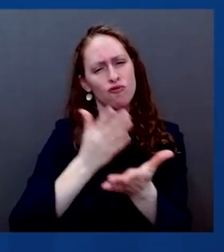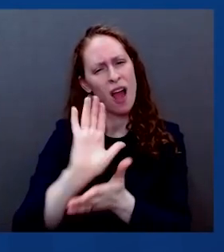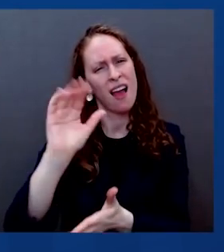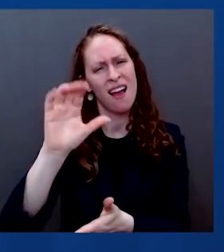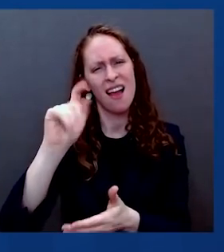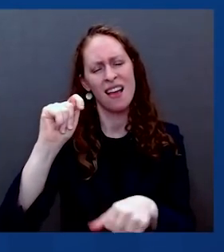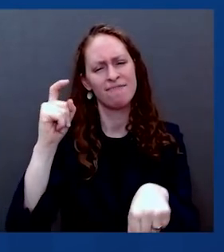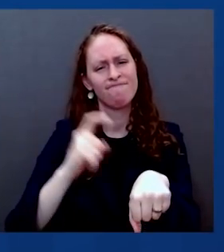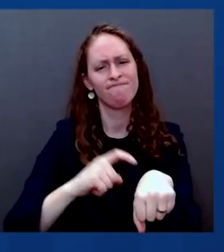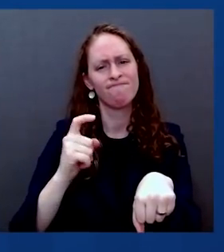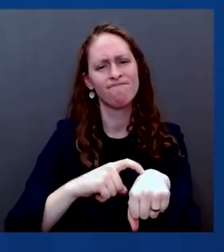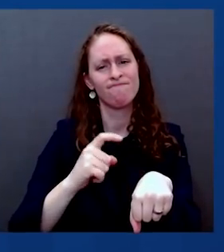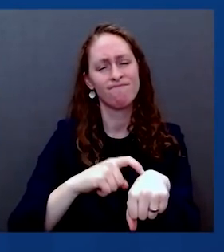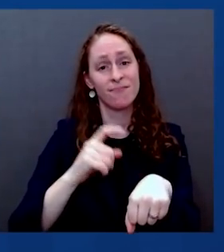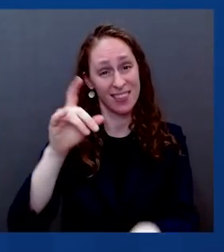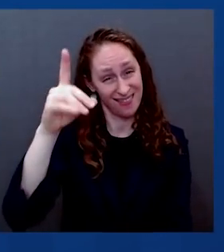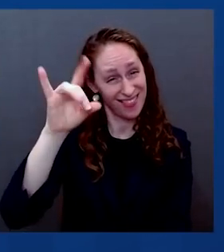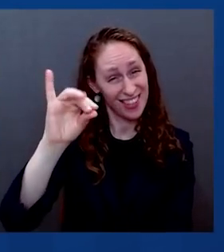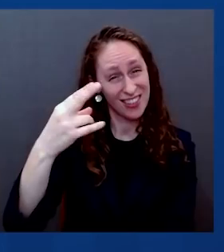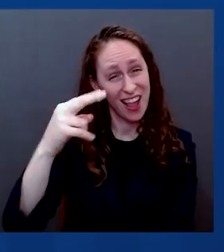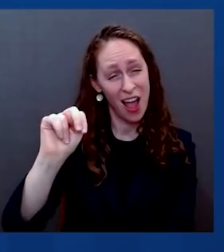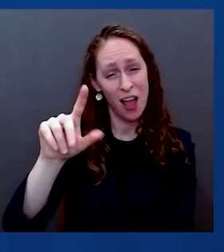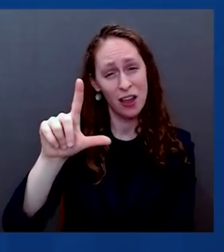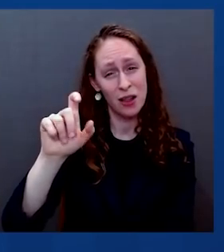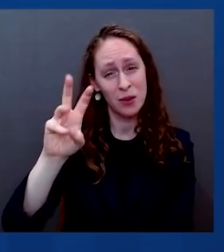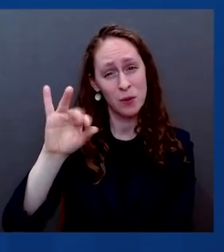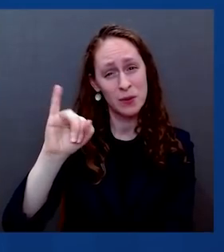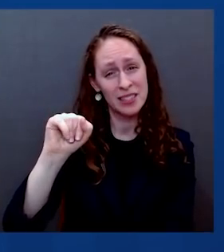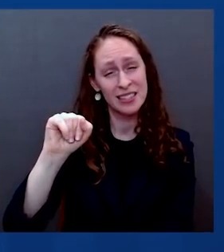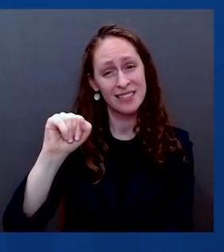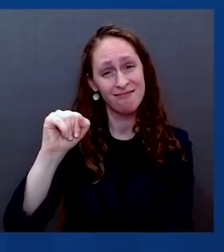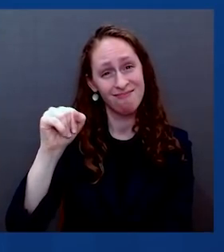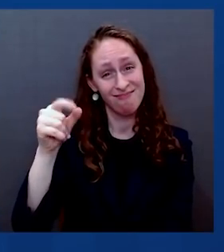only to have the Supreme Court weaken it multiple times over the past decade.